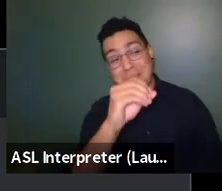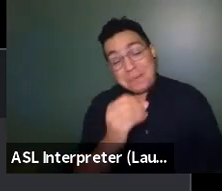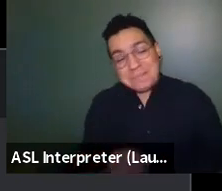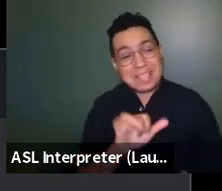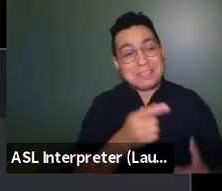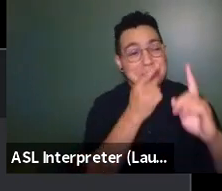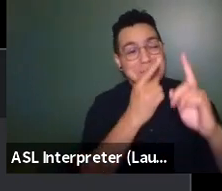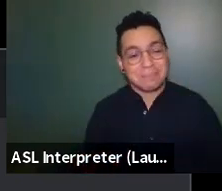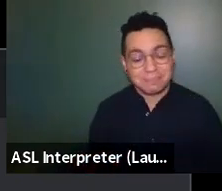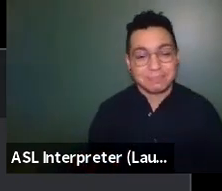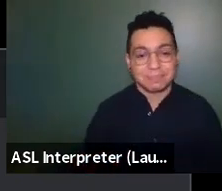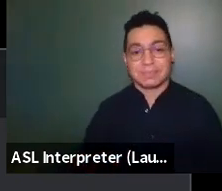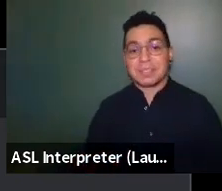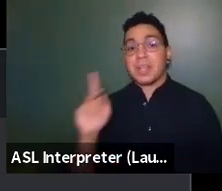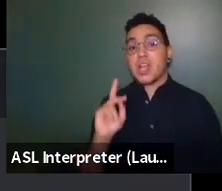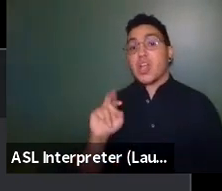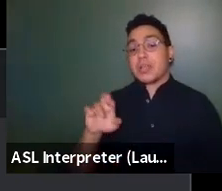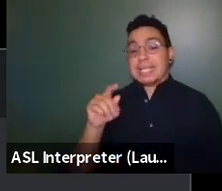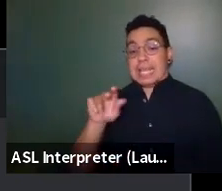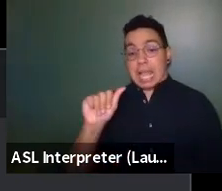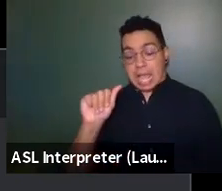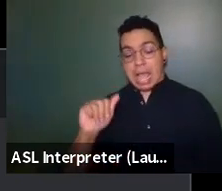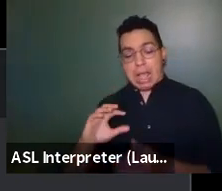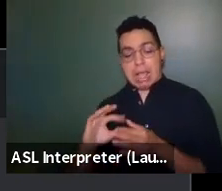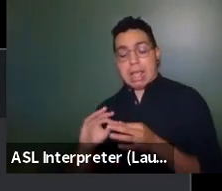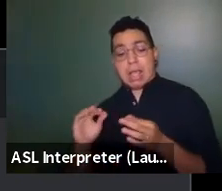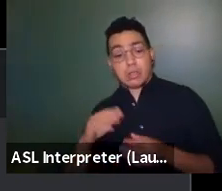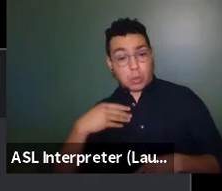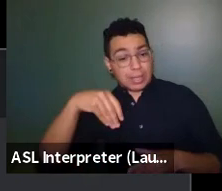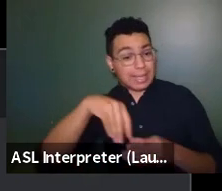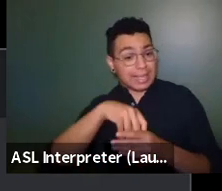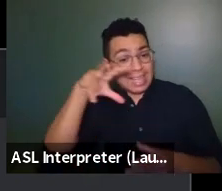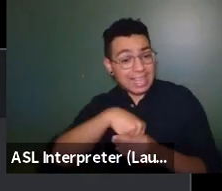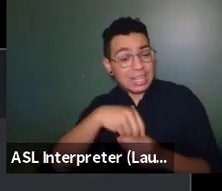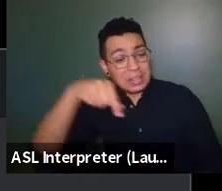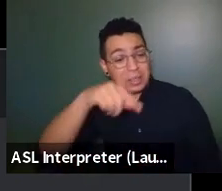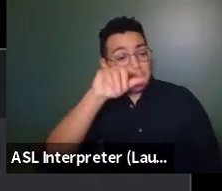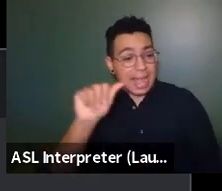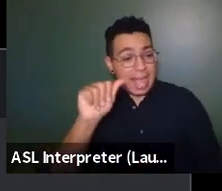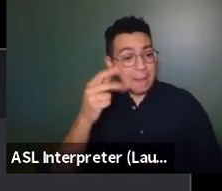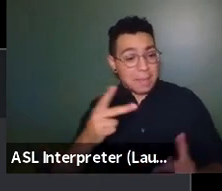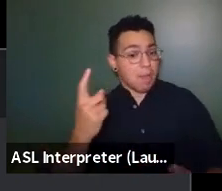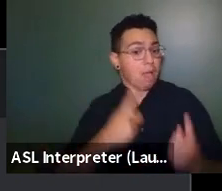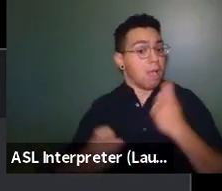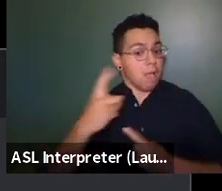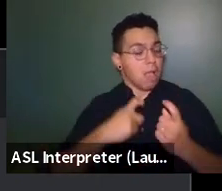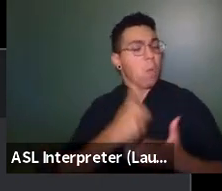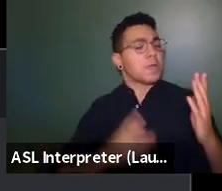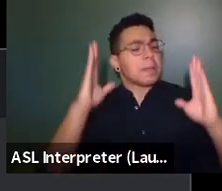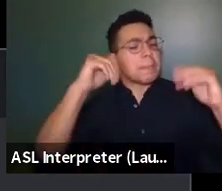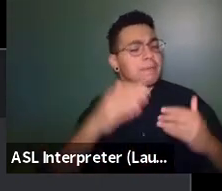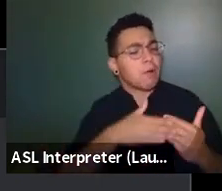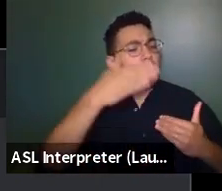ESD 112 - Kristina Wambold: So in the Q&A people would like just a rundown of what they can expect for the next two days.